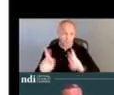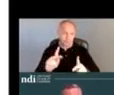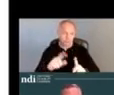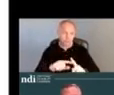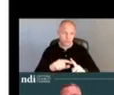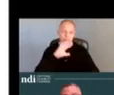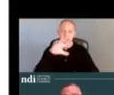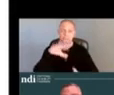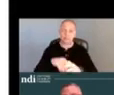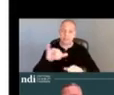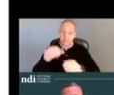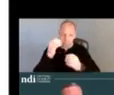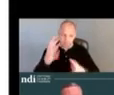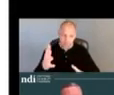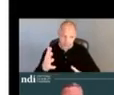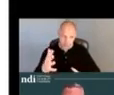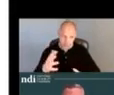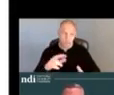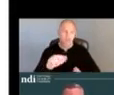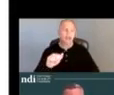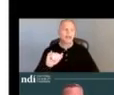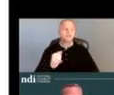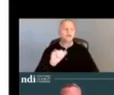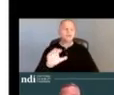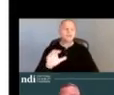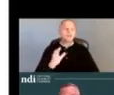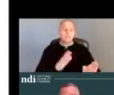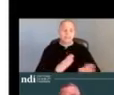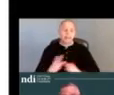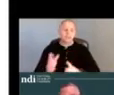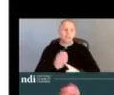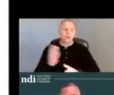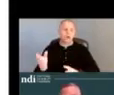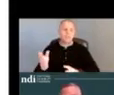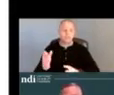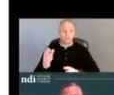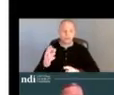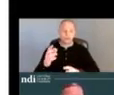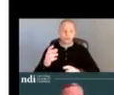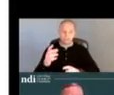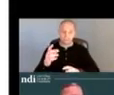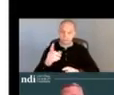with the information. The American Job Center is planning the time of this. They are also